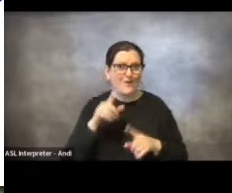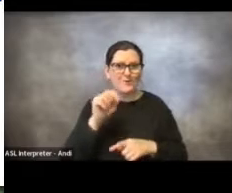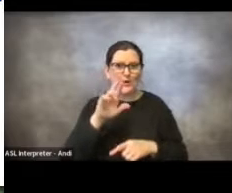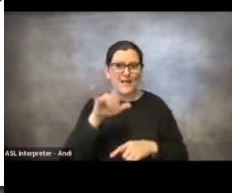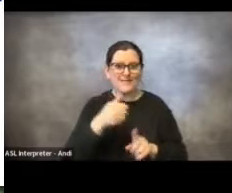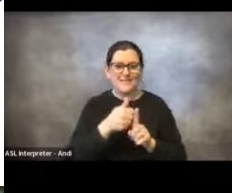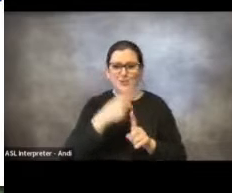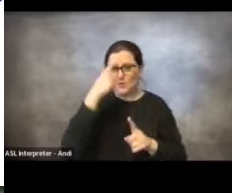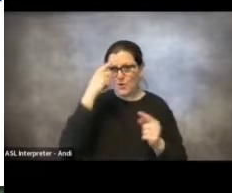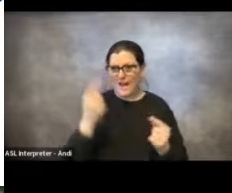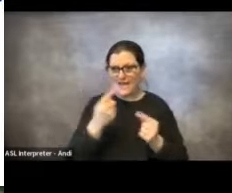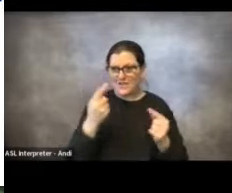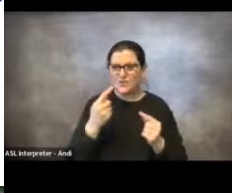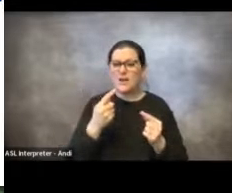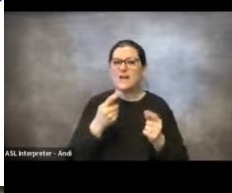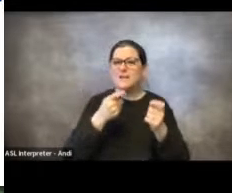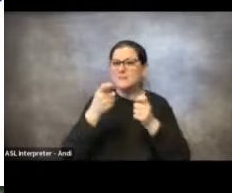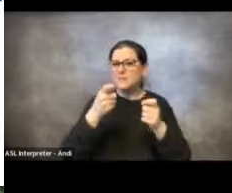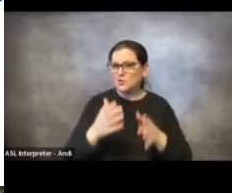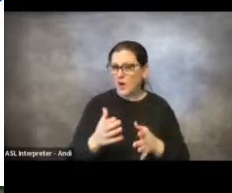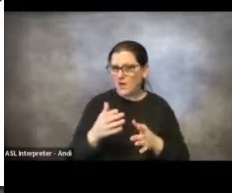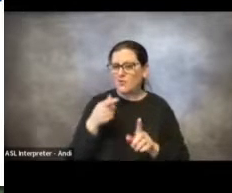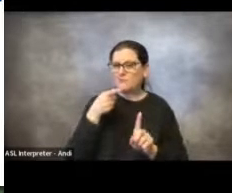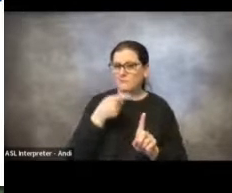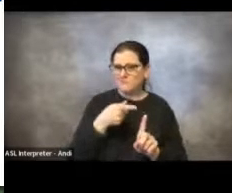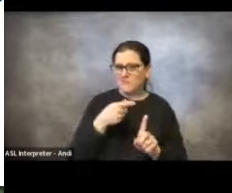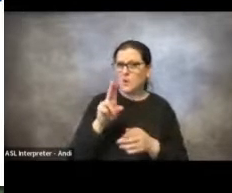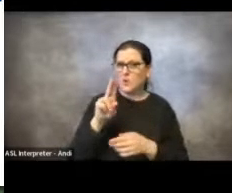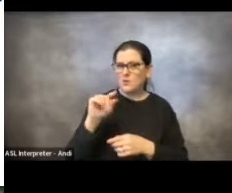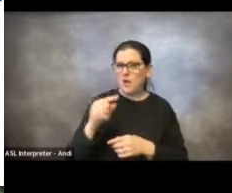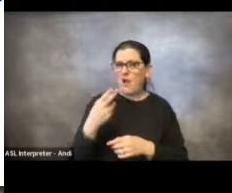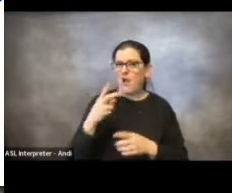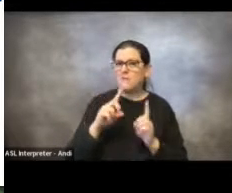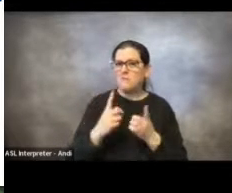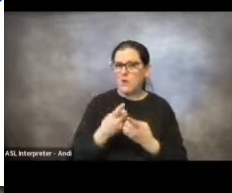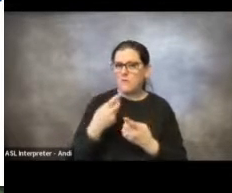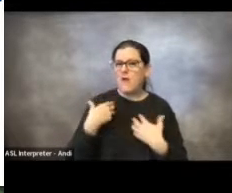Administration Administrator at the Utah Department of Health and Human Services who manages